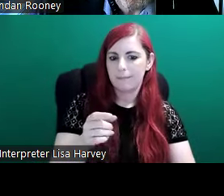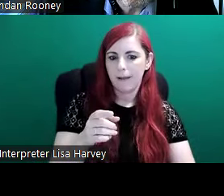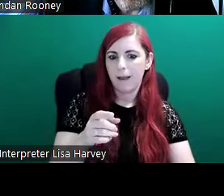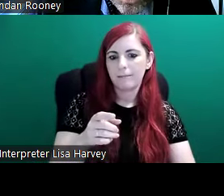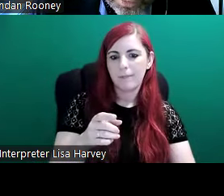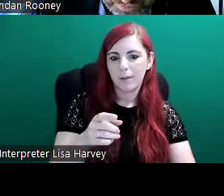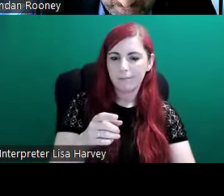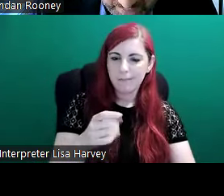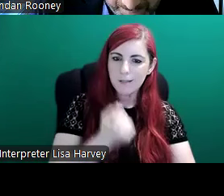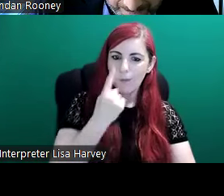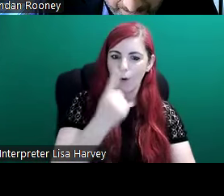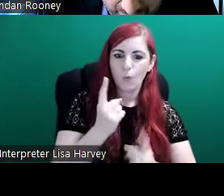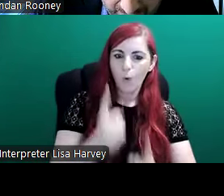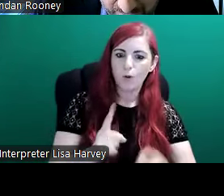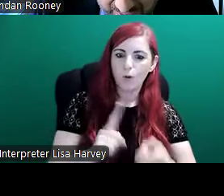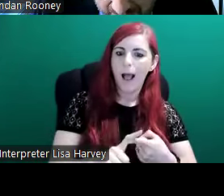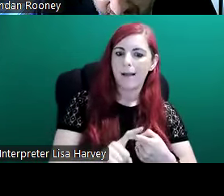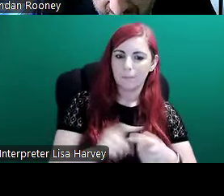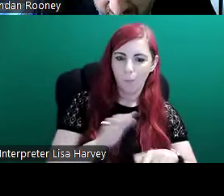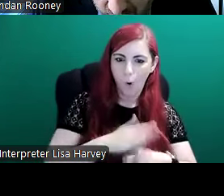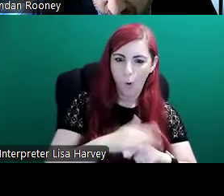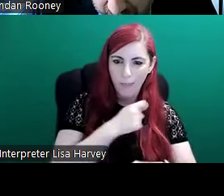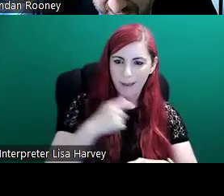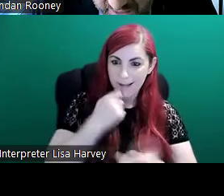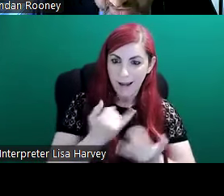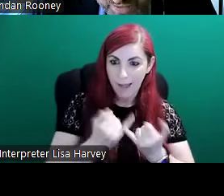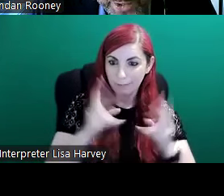increasingly called Truth. It was an impulse that Hone would have missed sorely